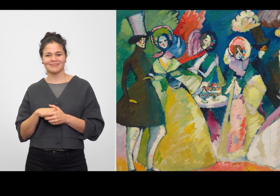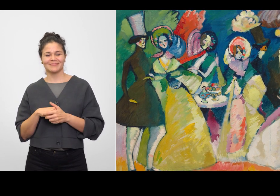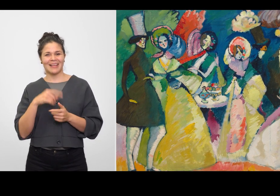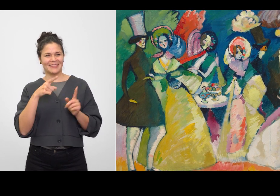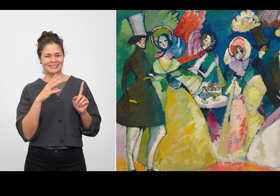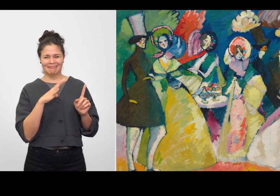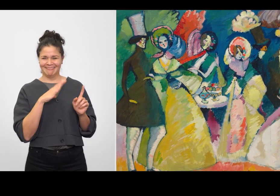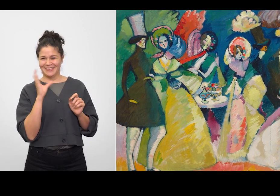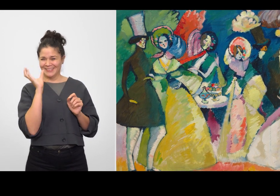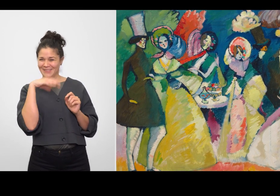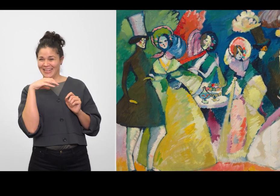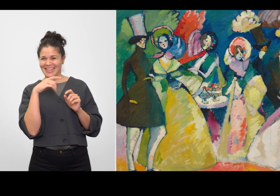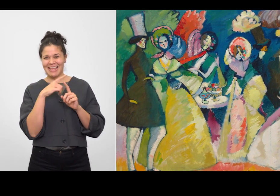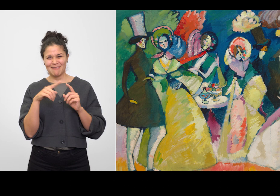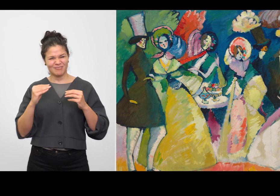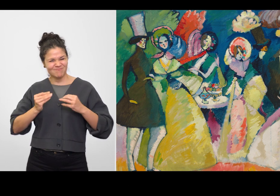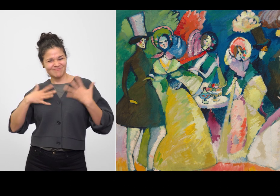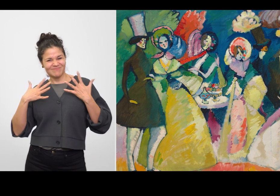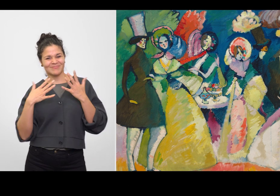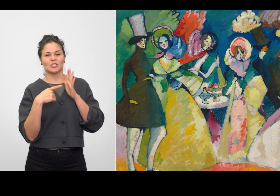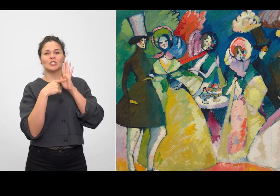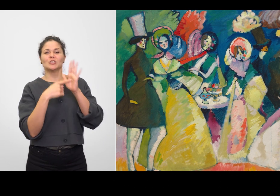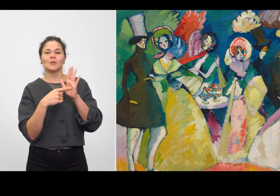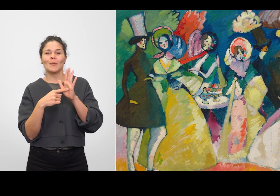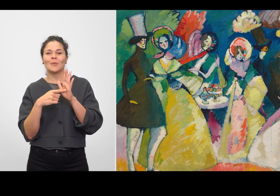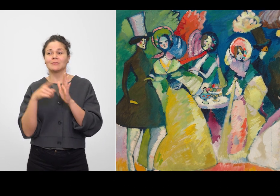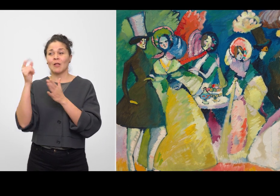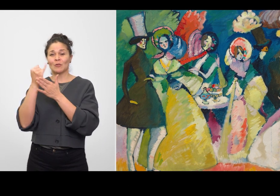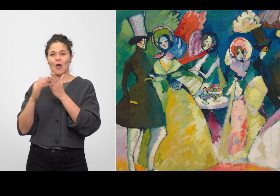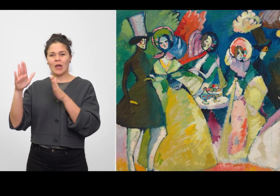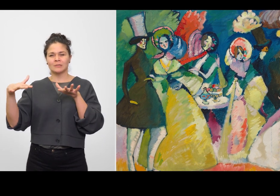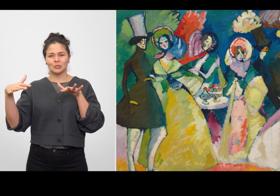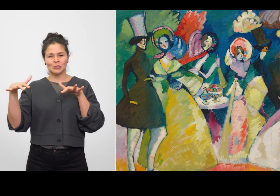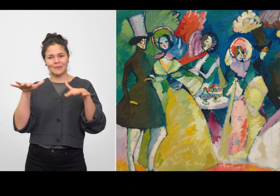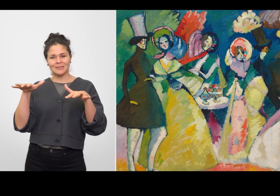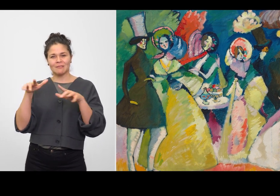This quirky and exuberant work indicates a shift